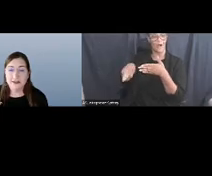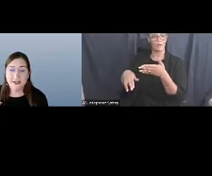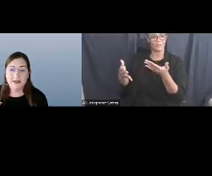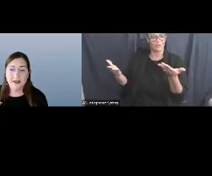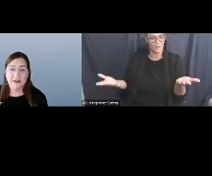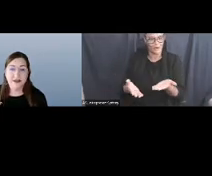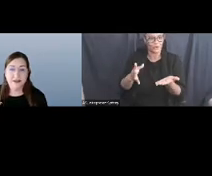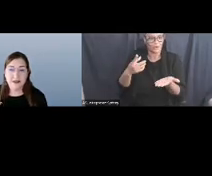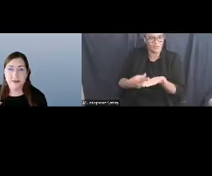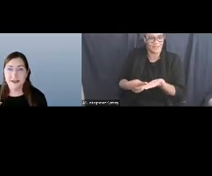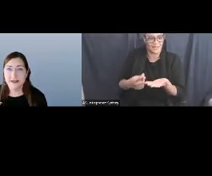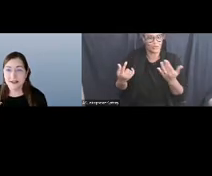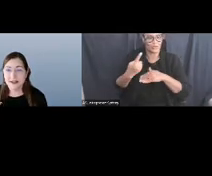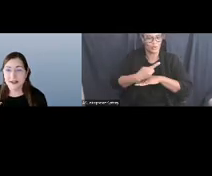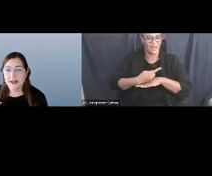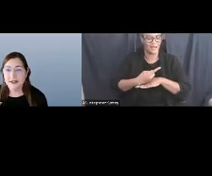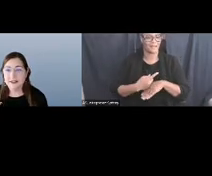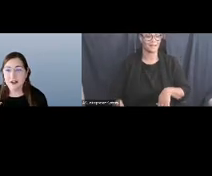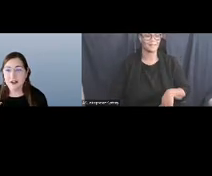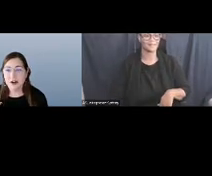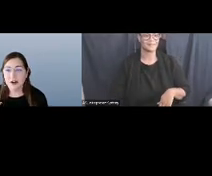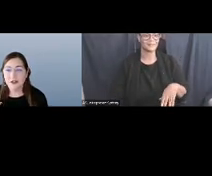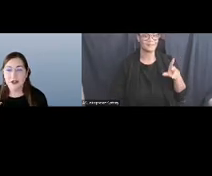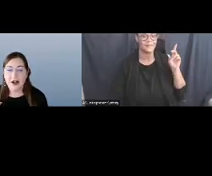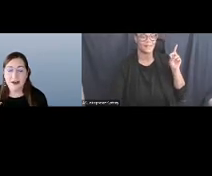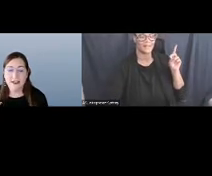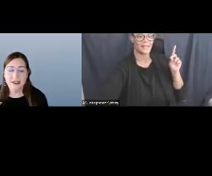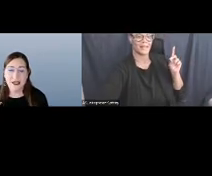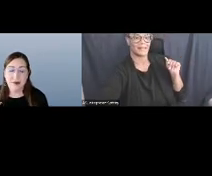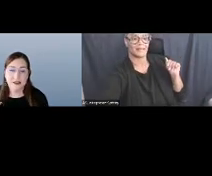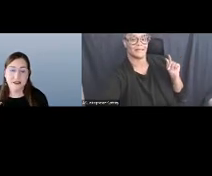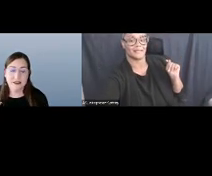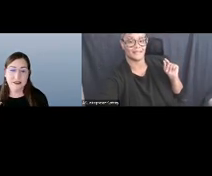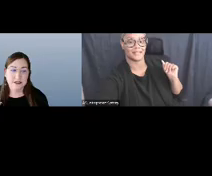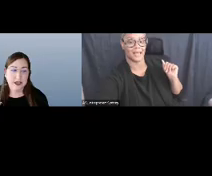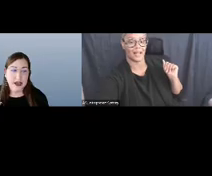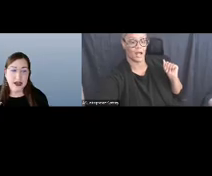the data is telling us something. It's a call to look honestly at policies,